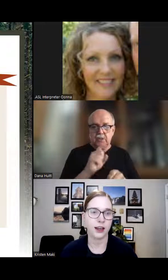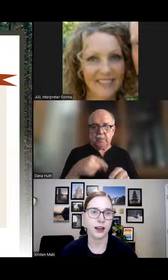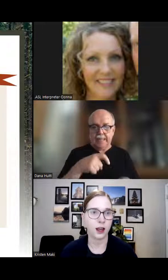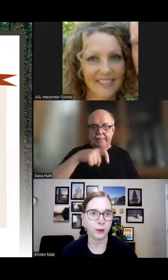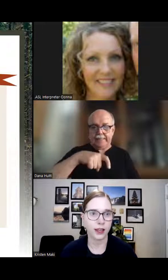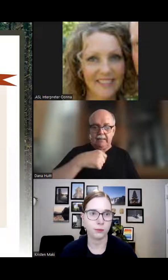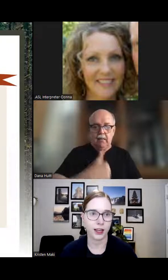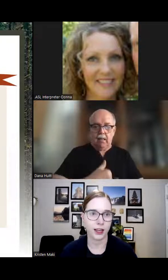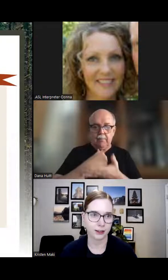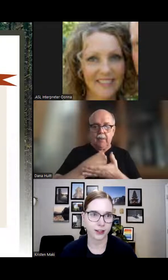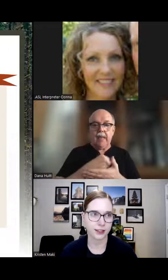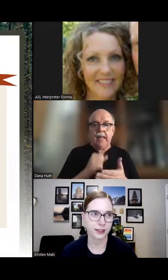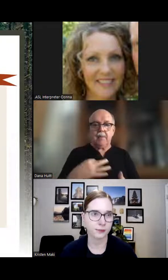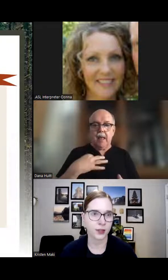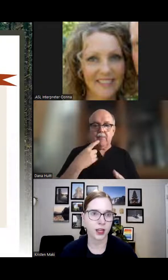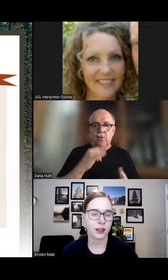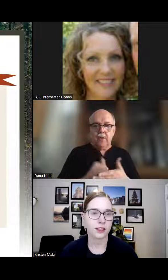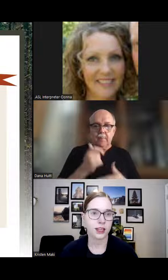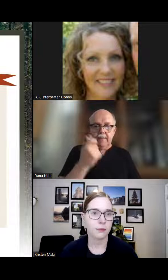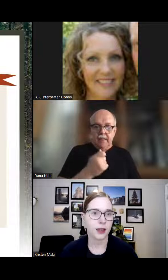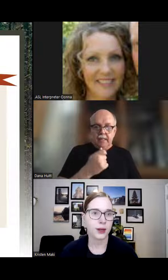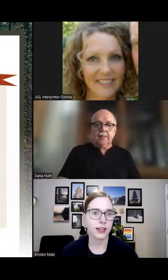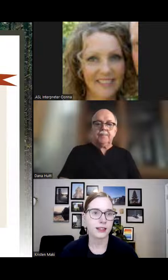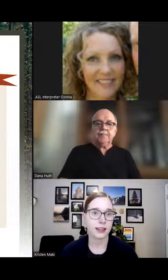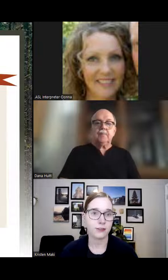that? >> Susan Engels: Sure. So in our Medicaid programs,